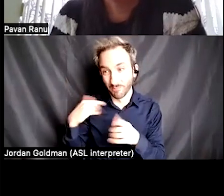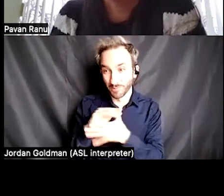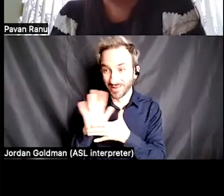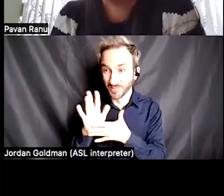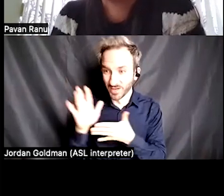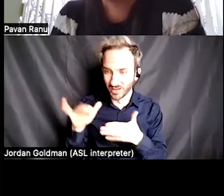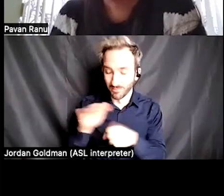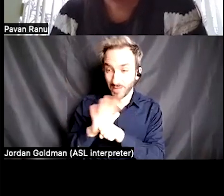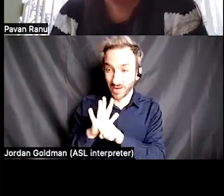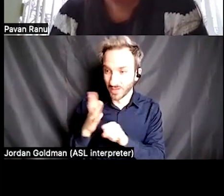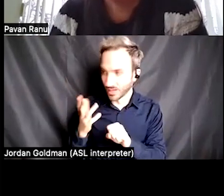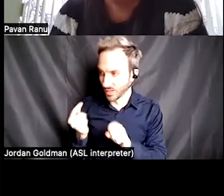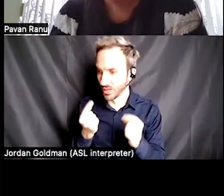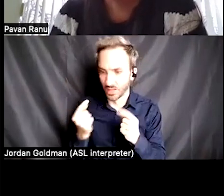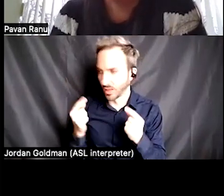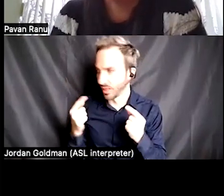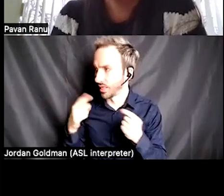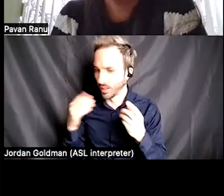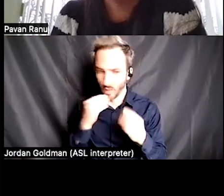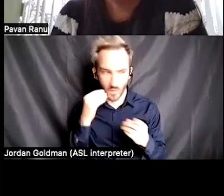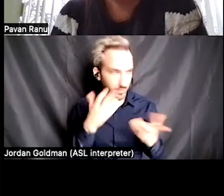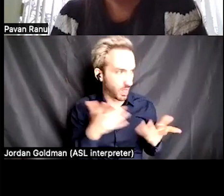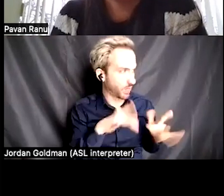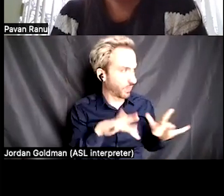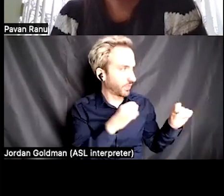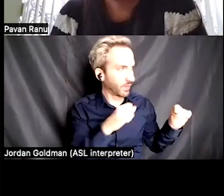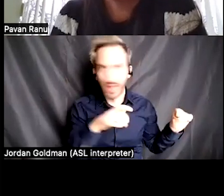that gave them familiarity in a time that was really scary.